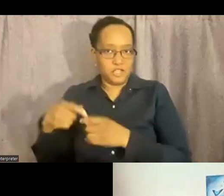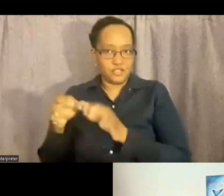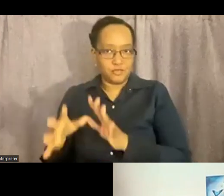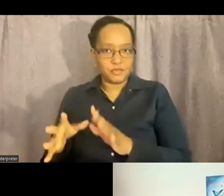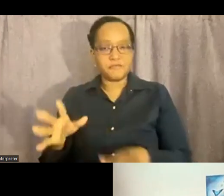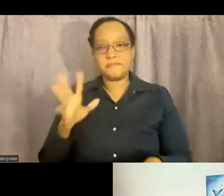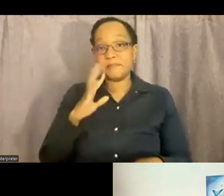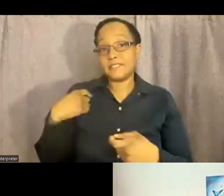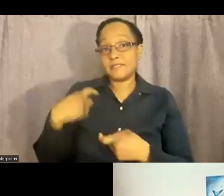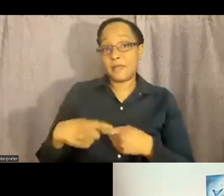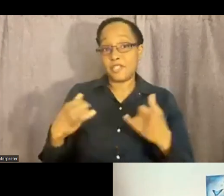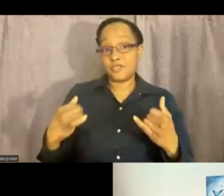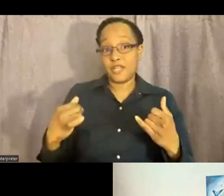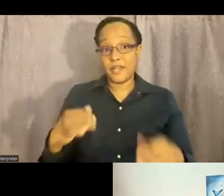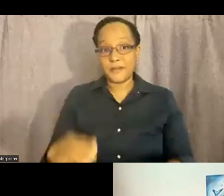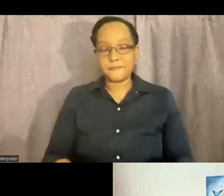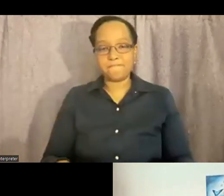[speaking Spanish].